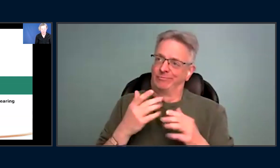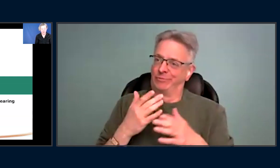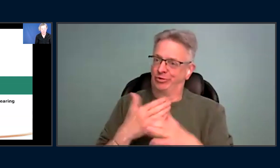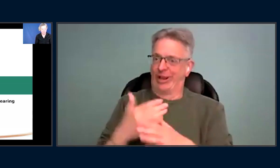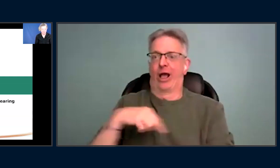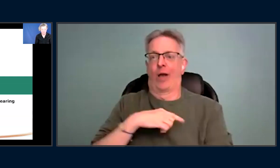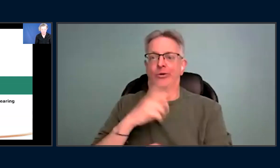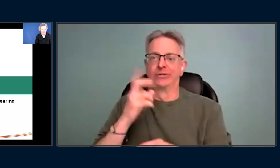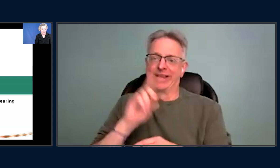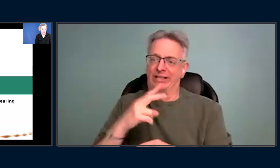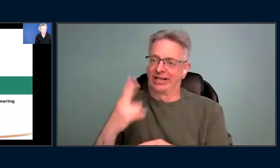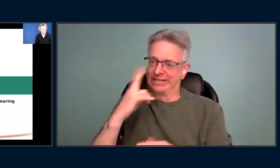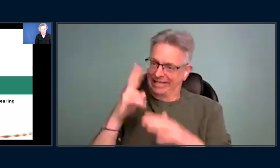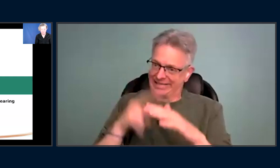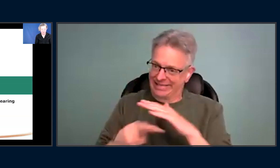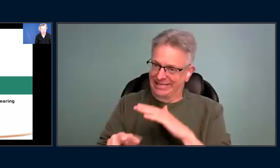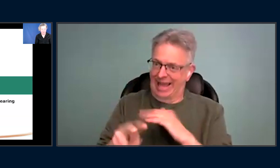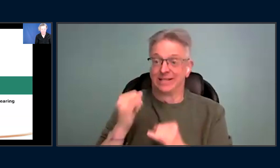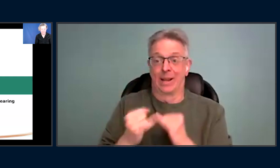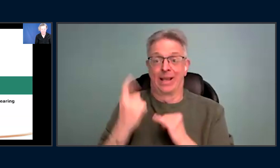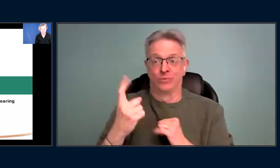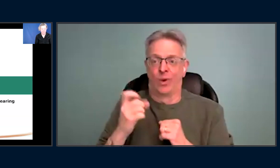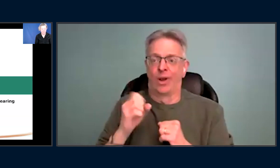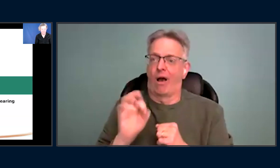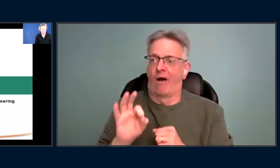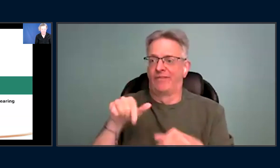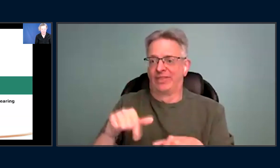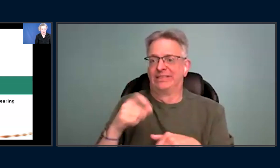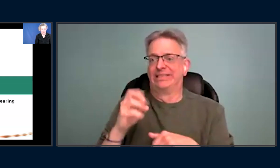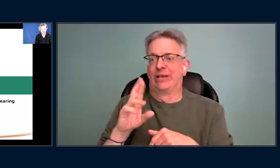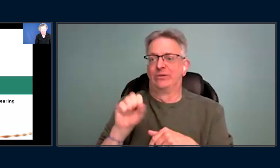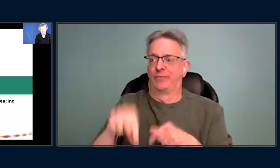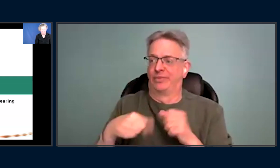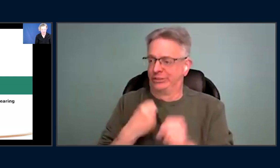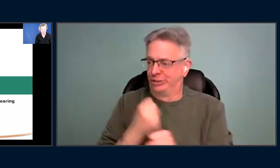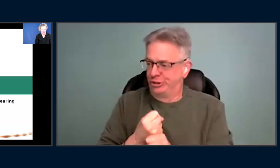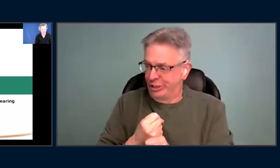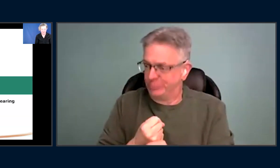We are thrilled to be able to share our DHH insights. This is our last one of the series